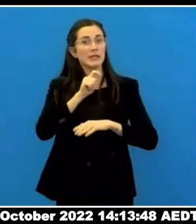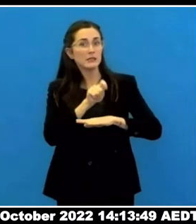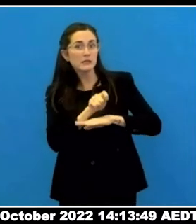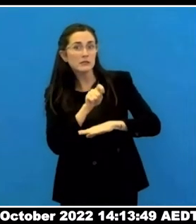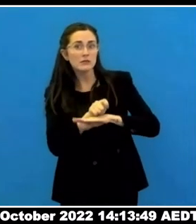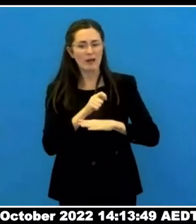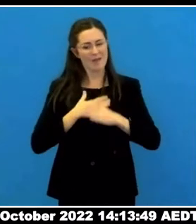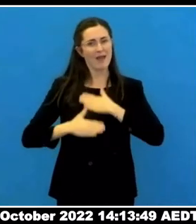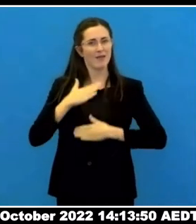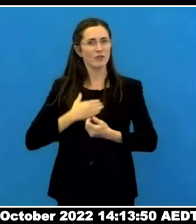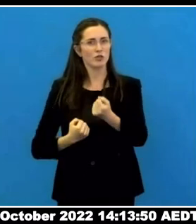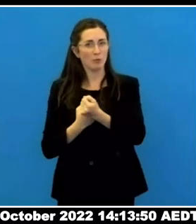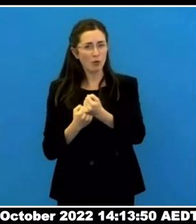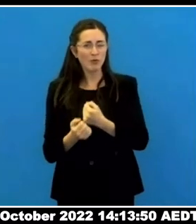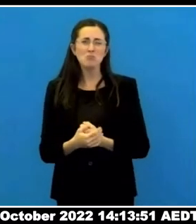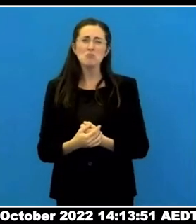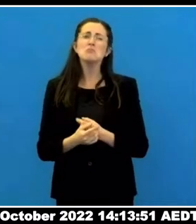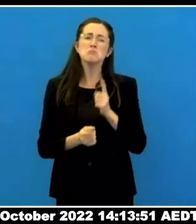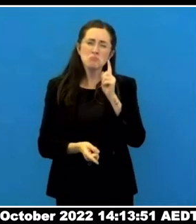Some of those therapists would come to our house.